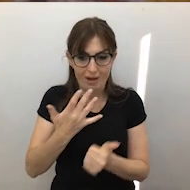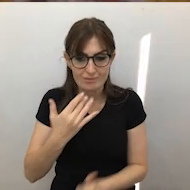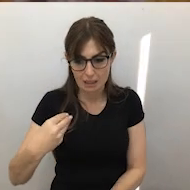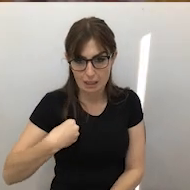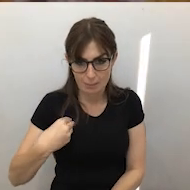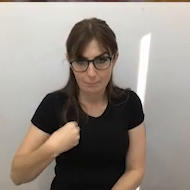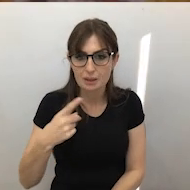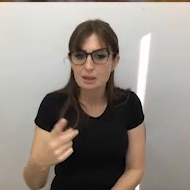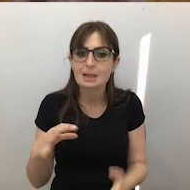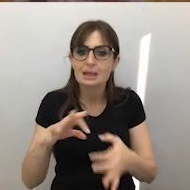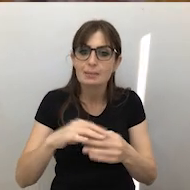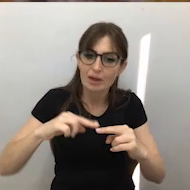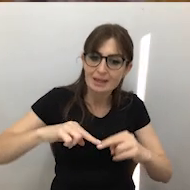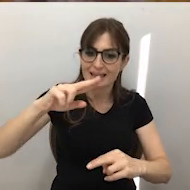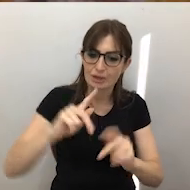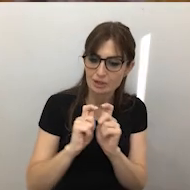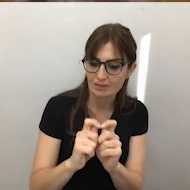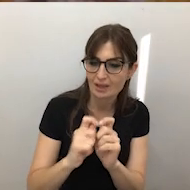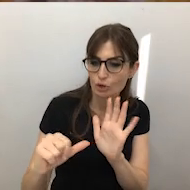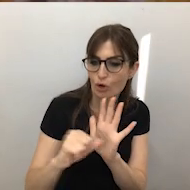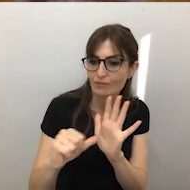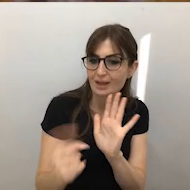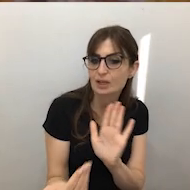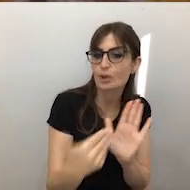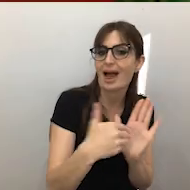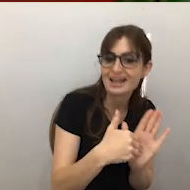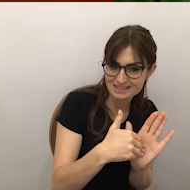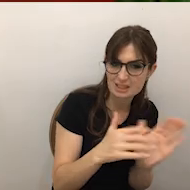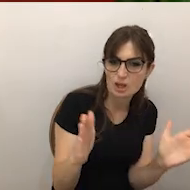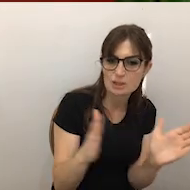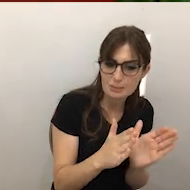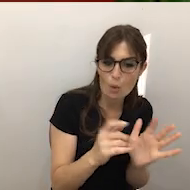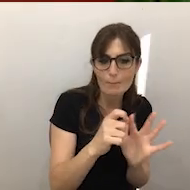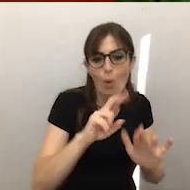the reserve here relates to the increase in value of financial assets, which are a small portfolio